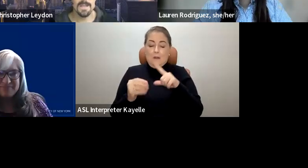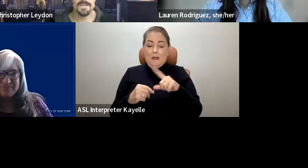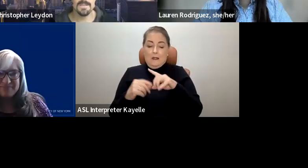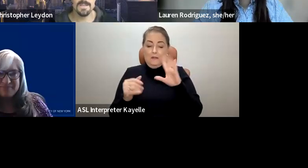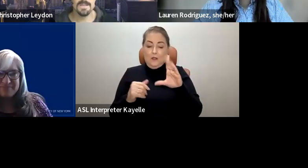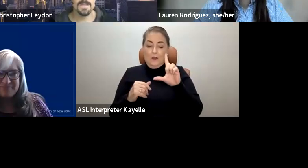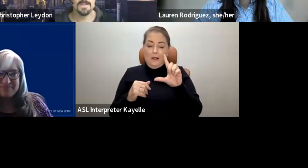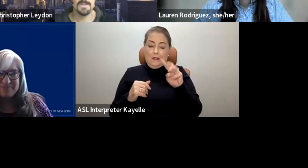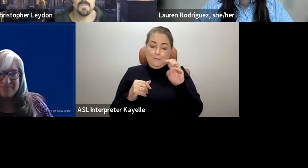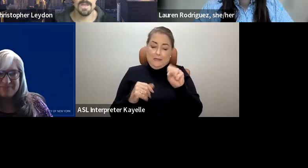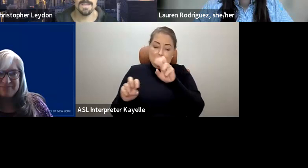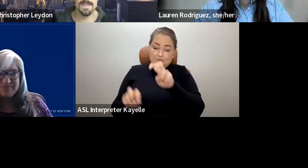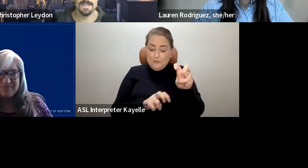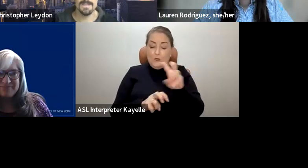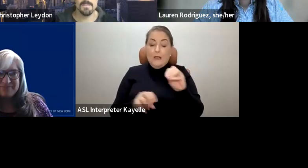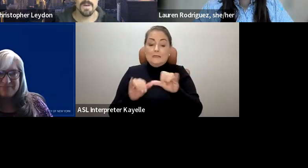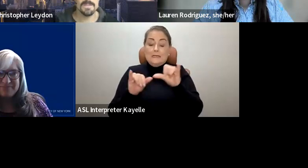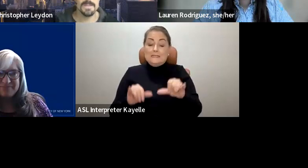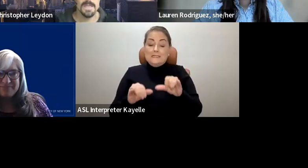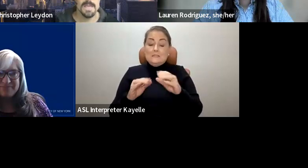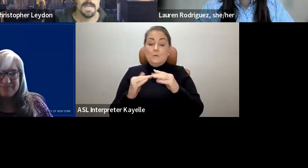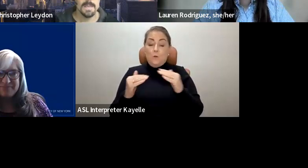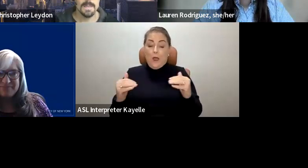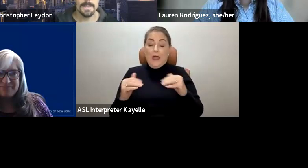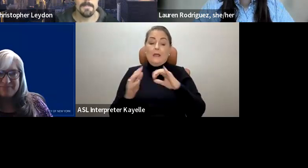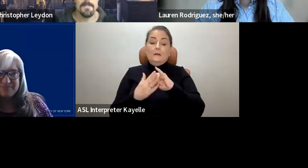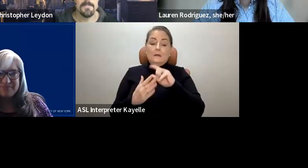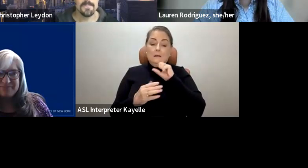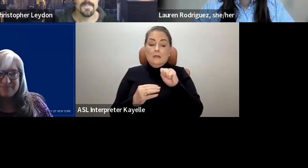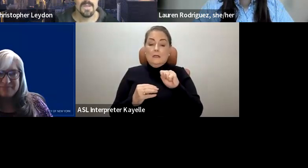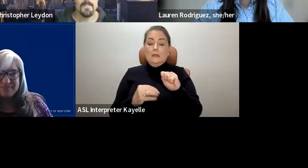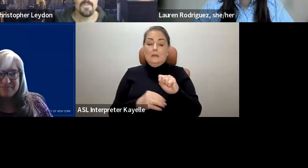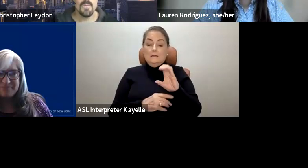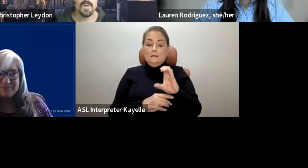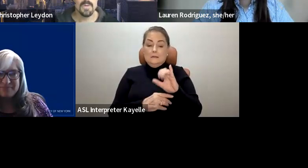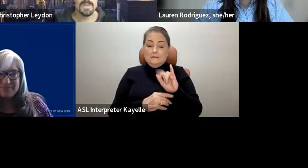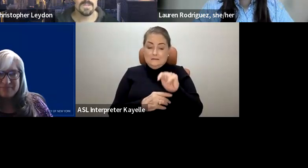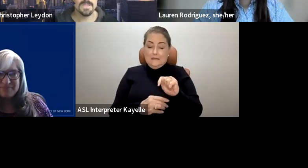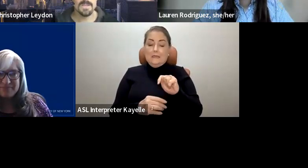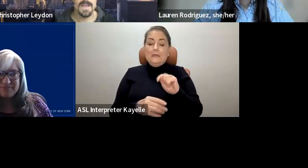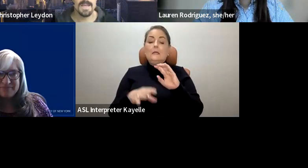and system-wide EIT policy. Before we launch into that,